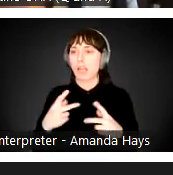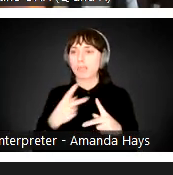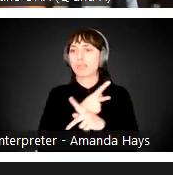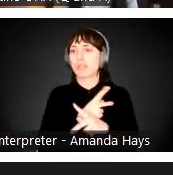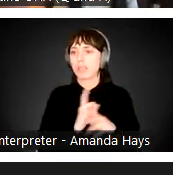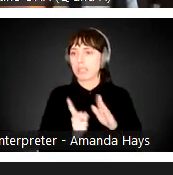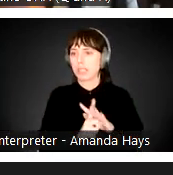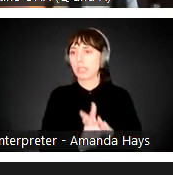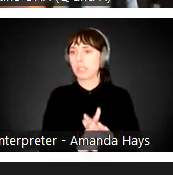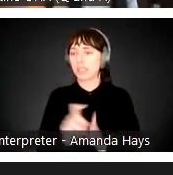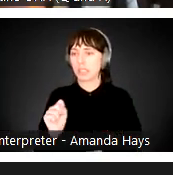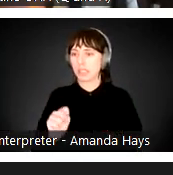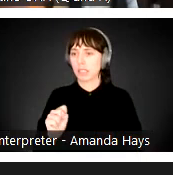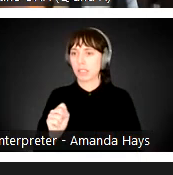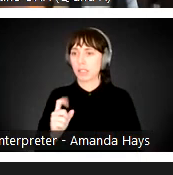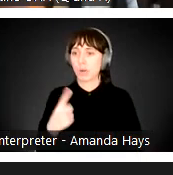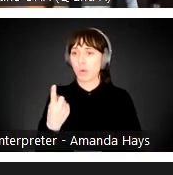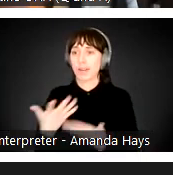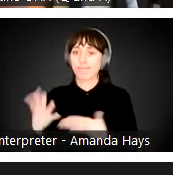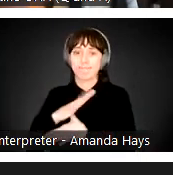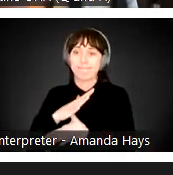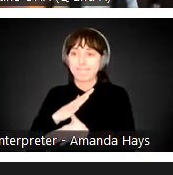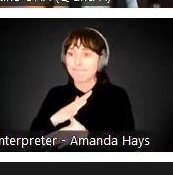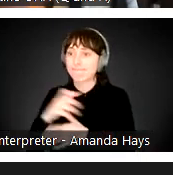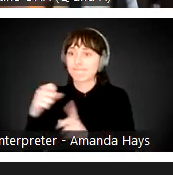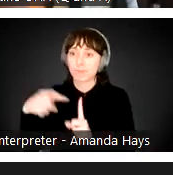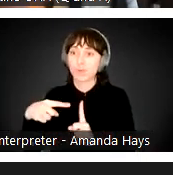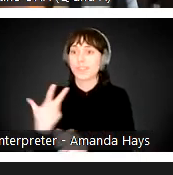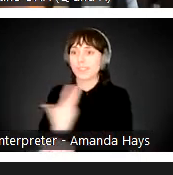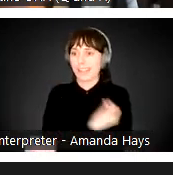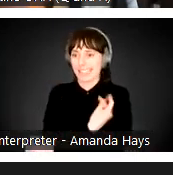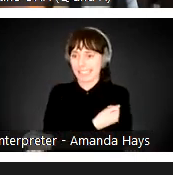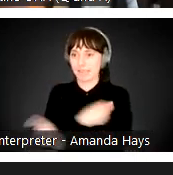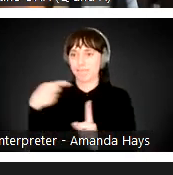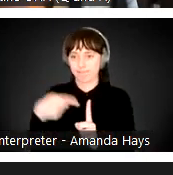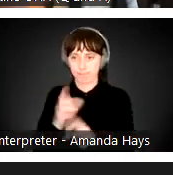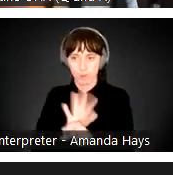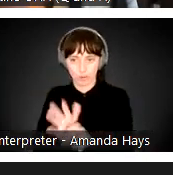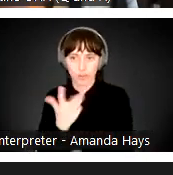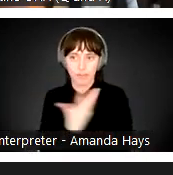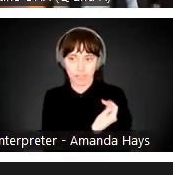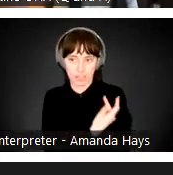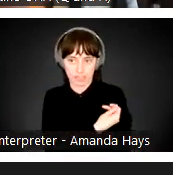immunologic triggers actually is vaccines, of all sorts, but particularly COVID vaccines.